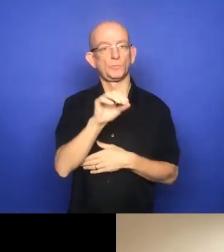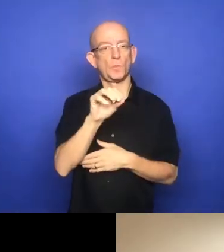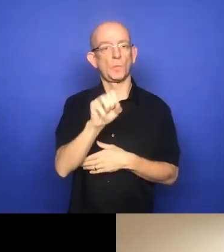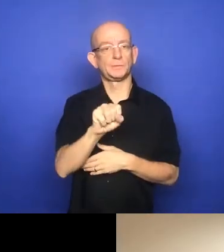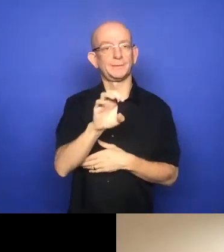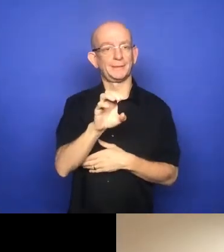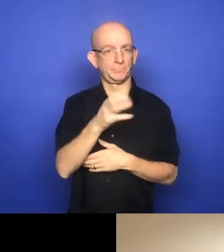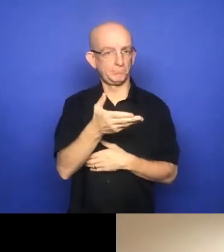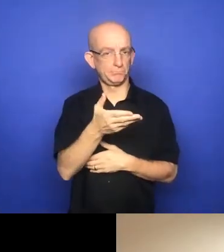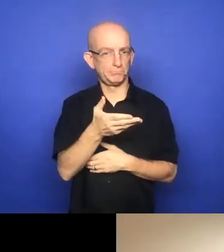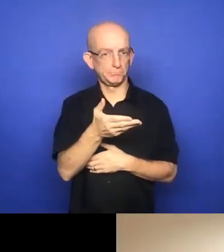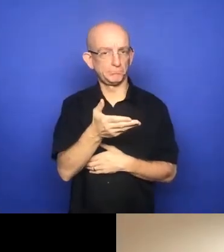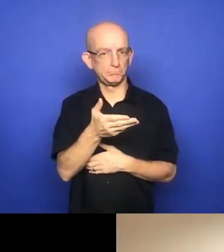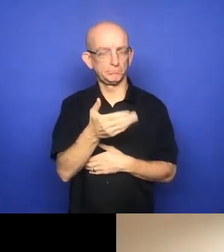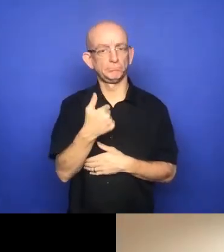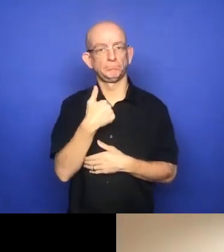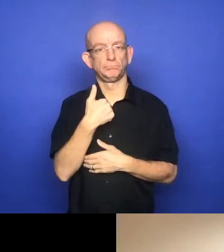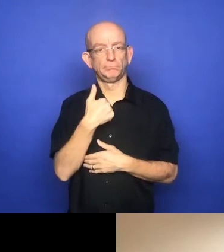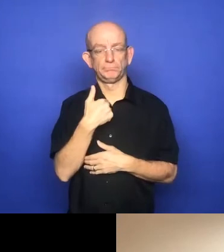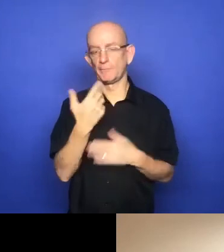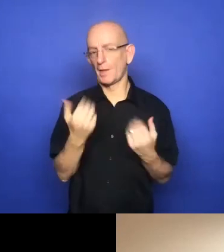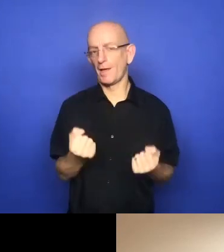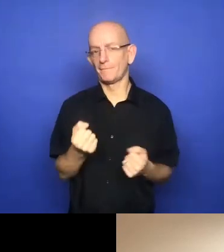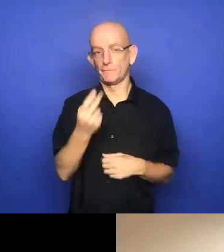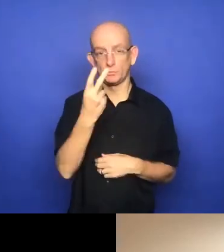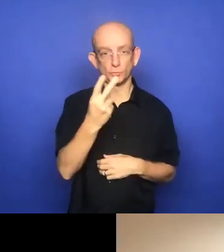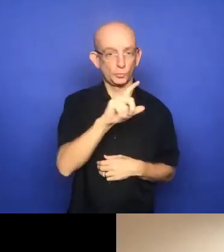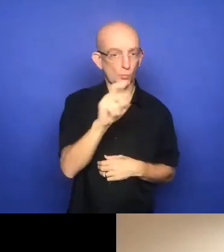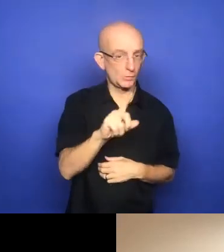José,